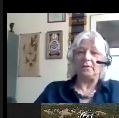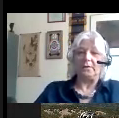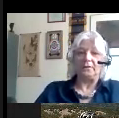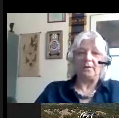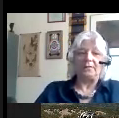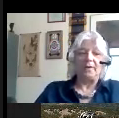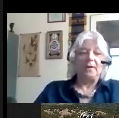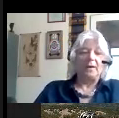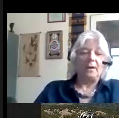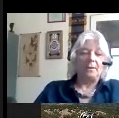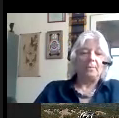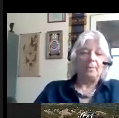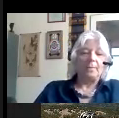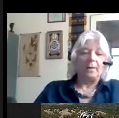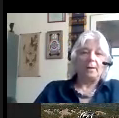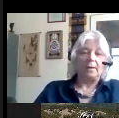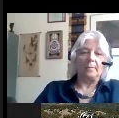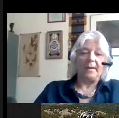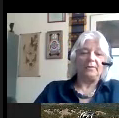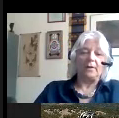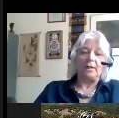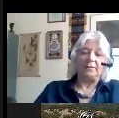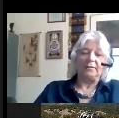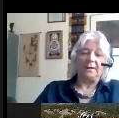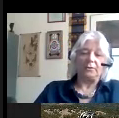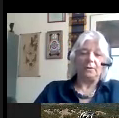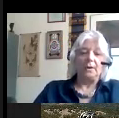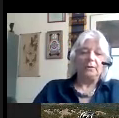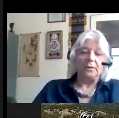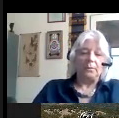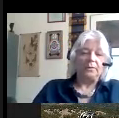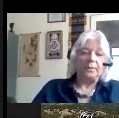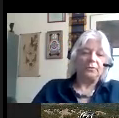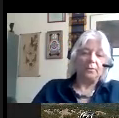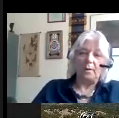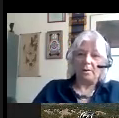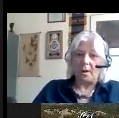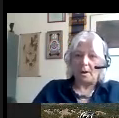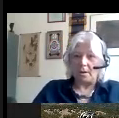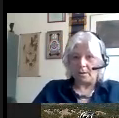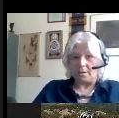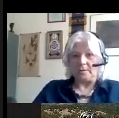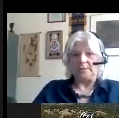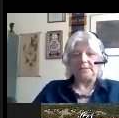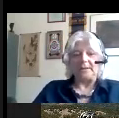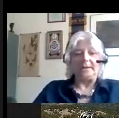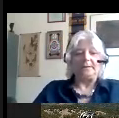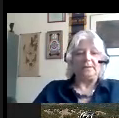that also have a command of the collective nature. Especially with what our current society is dealing